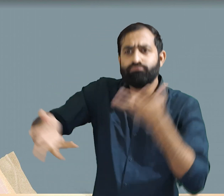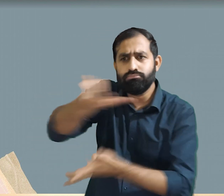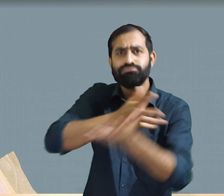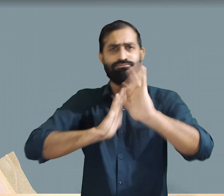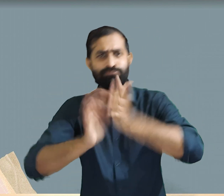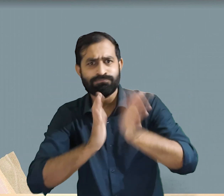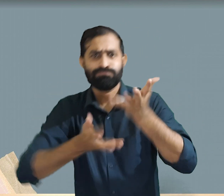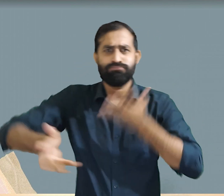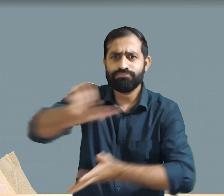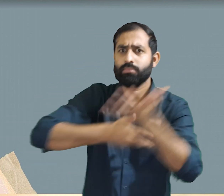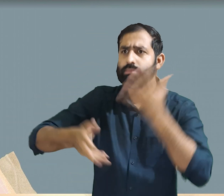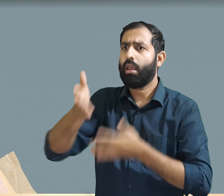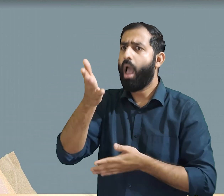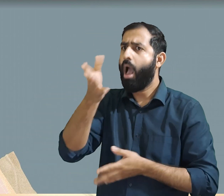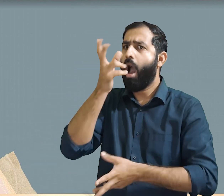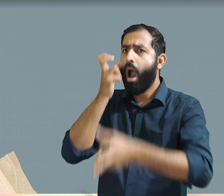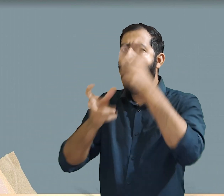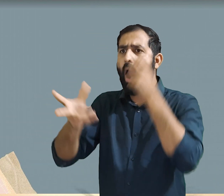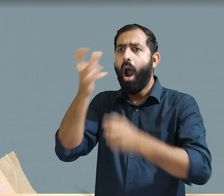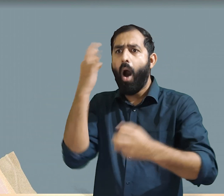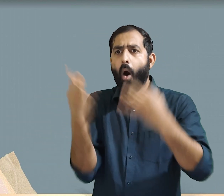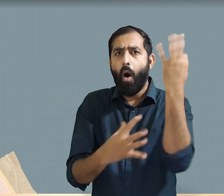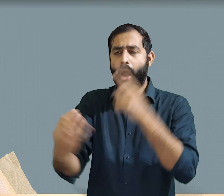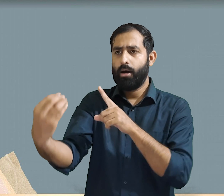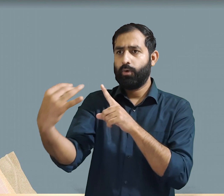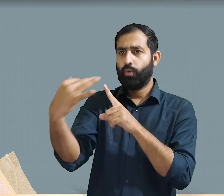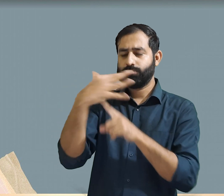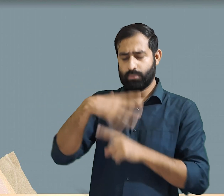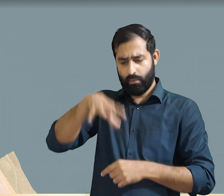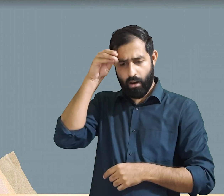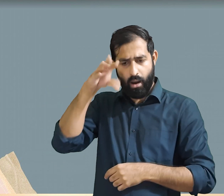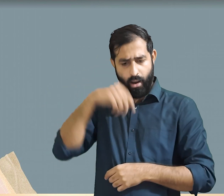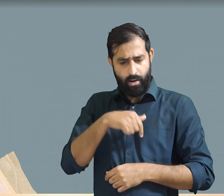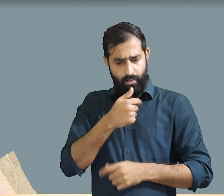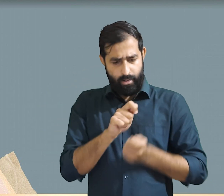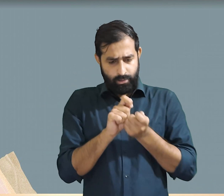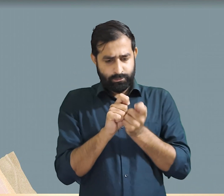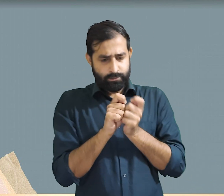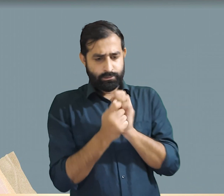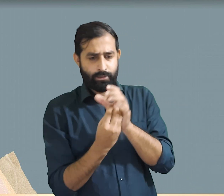involved in the society they get more exposure and experience which help them in learning.